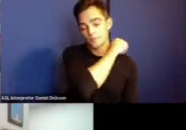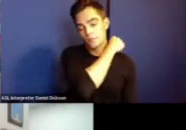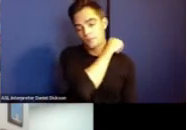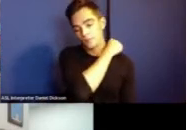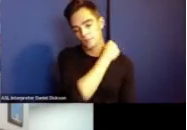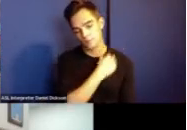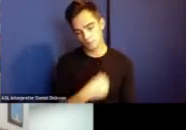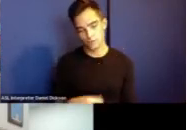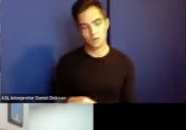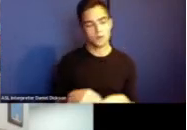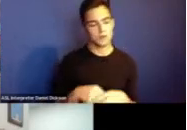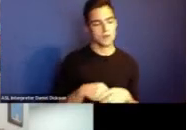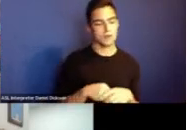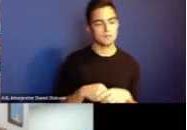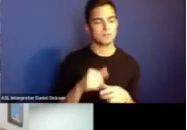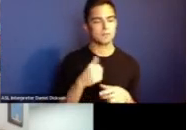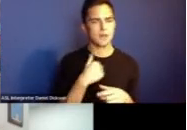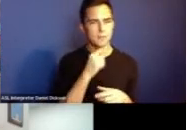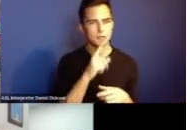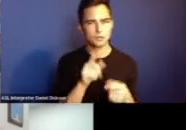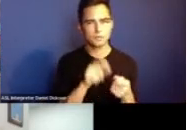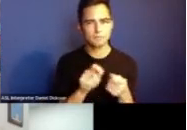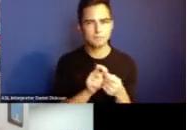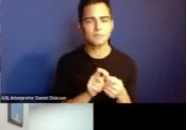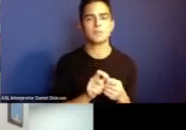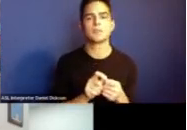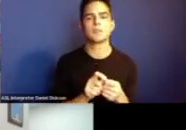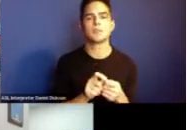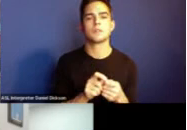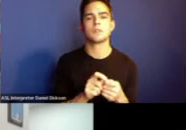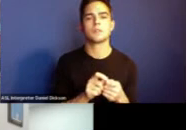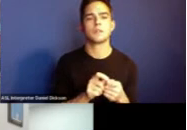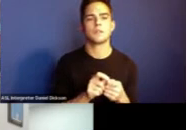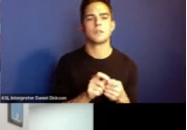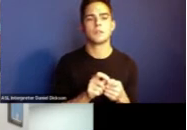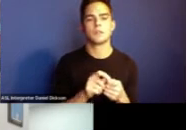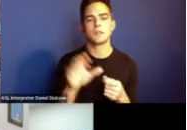Wendy Harrold: in our state, I'm not exactly sure if there, so the cans and Anza data can